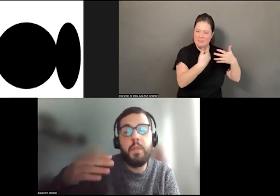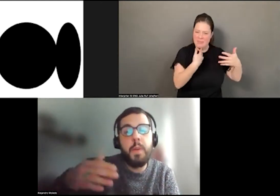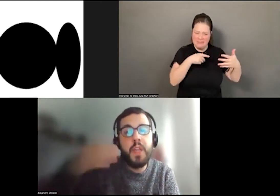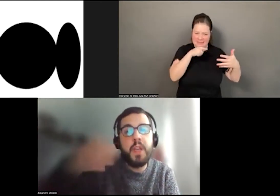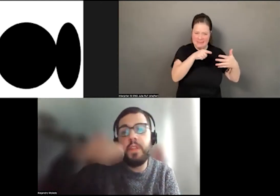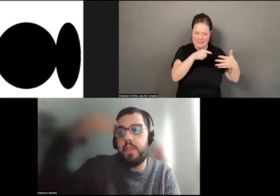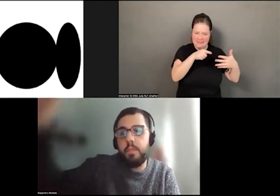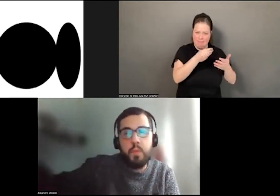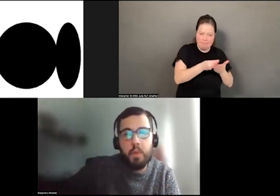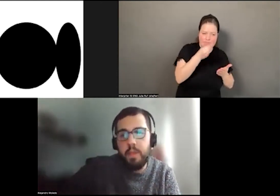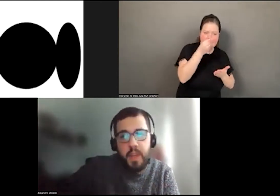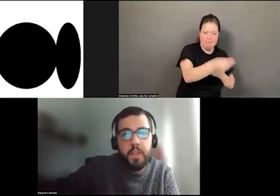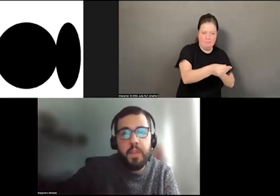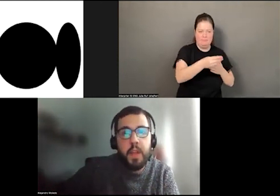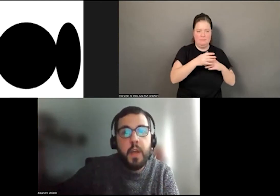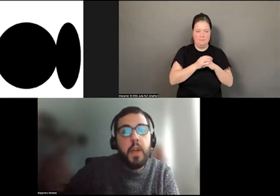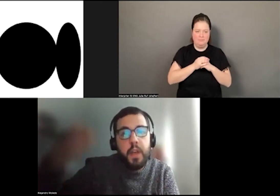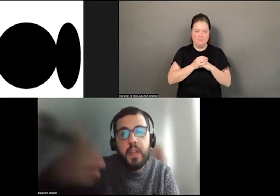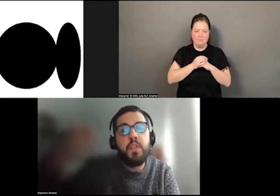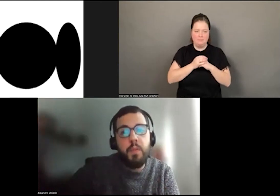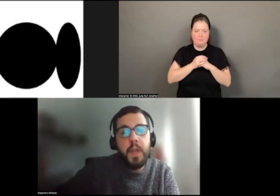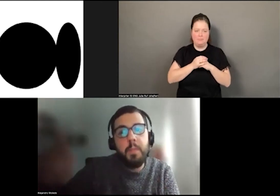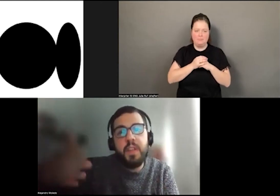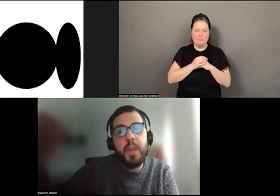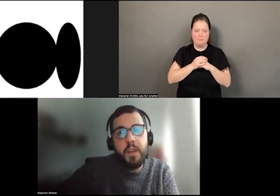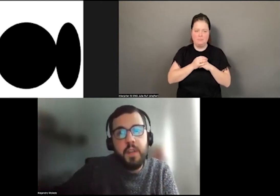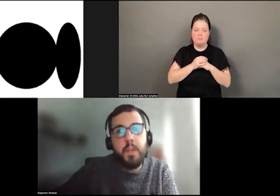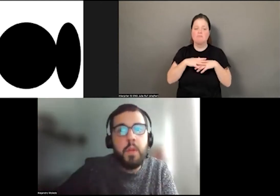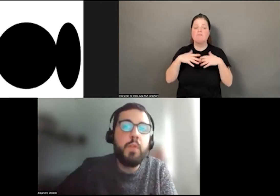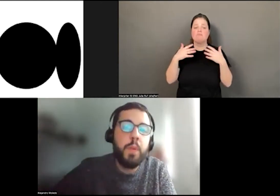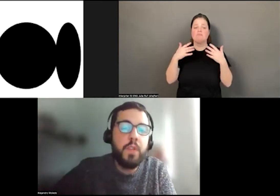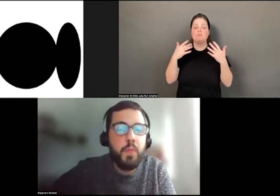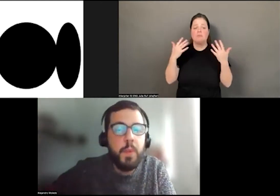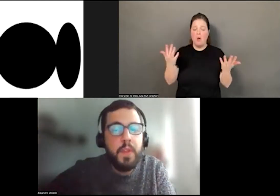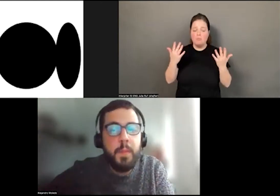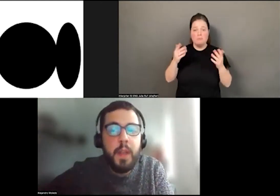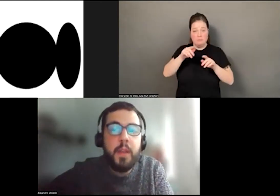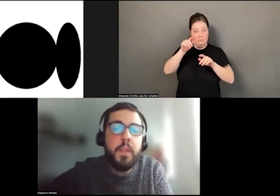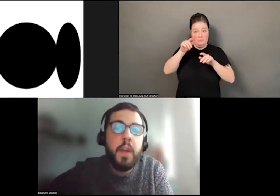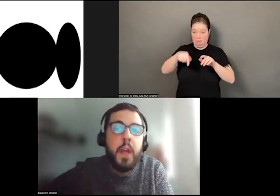or applicants to a vacancy must be accessible to persons with disabilities.